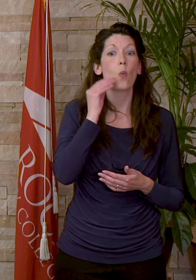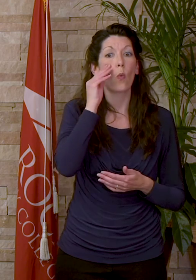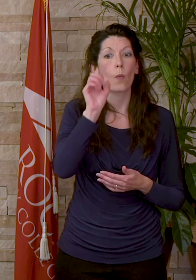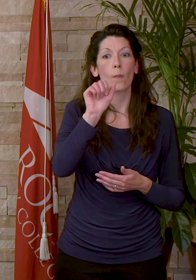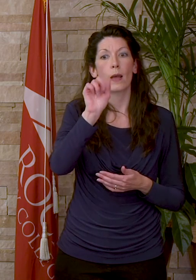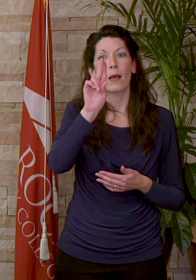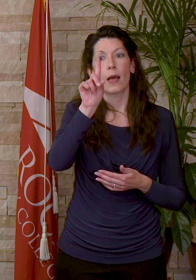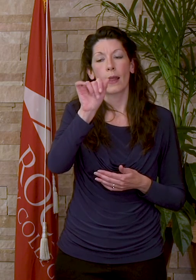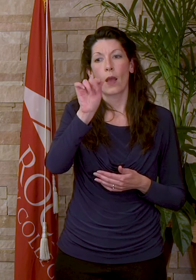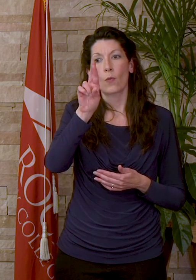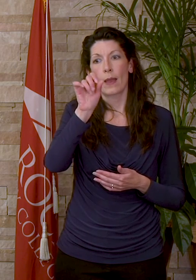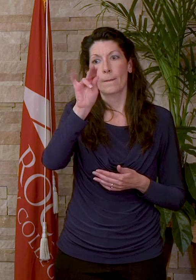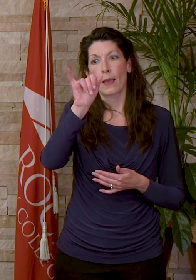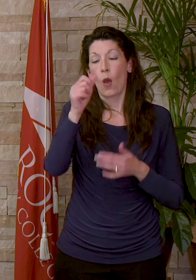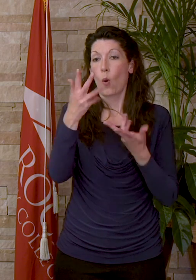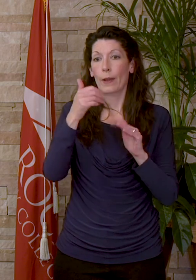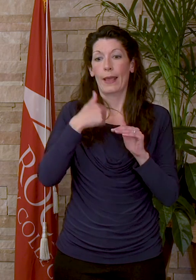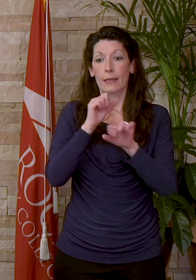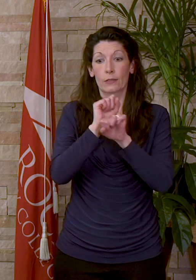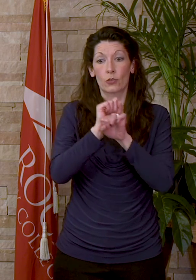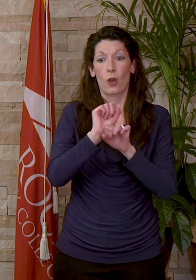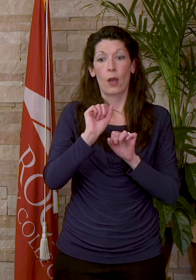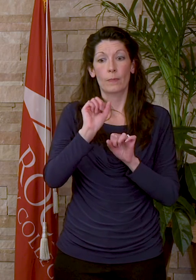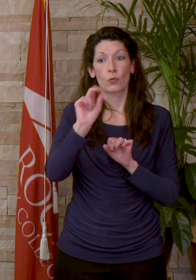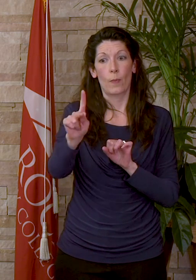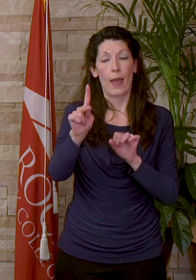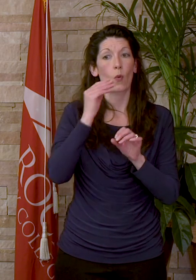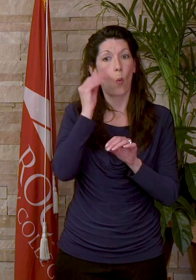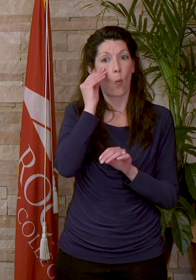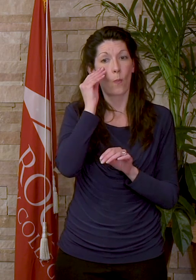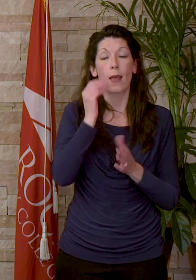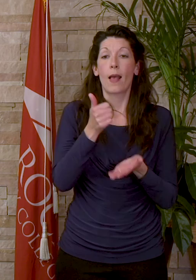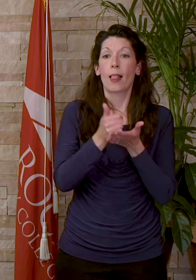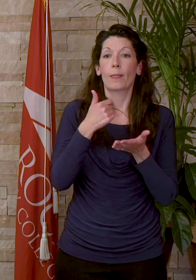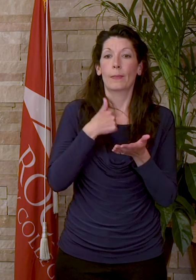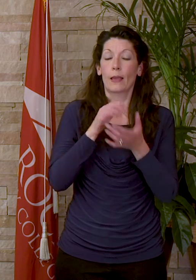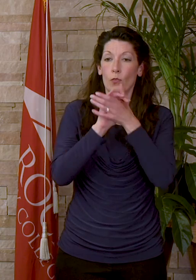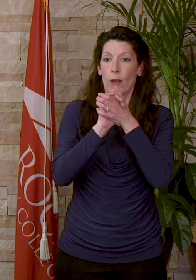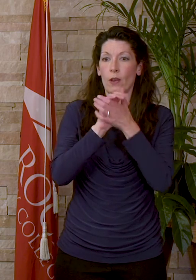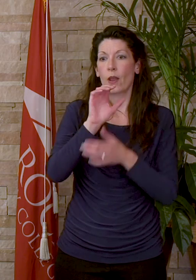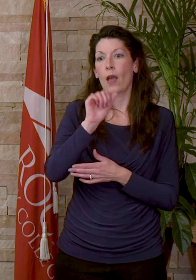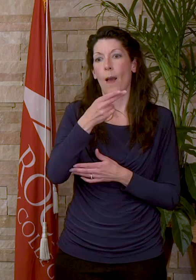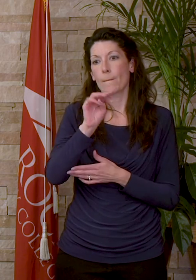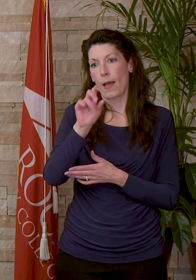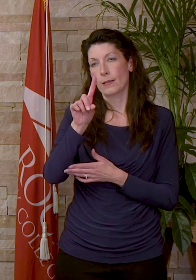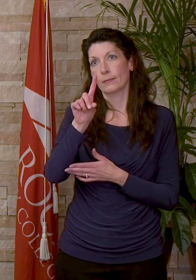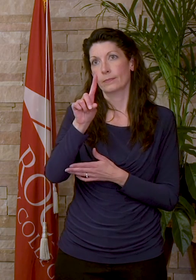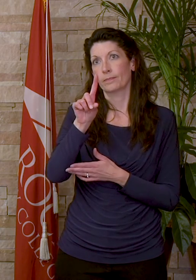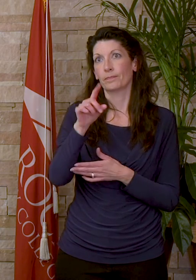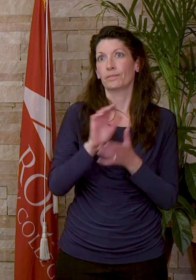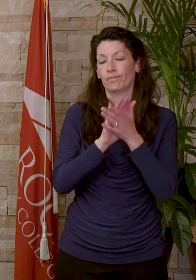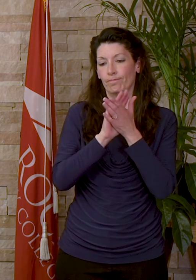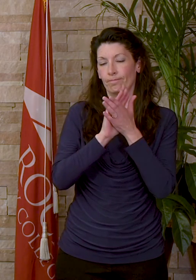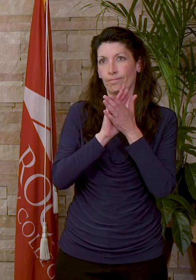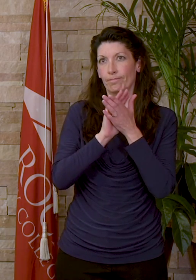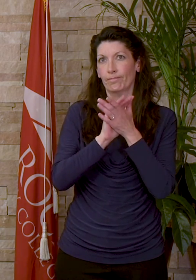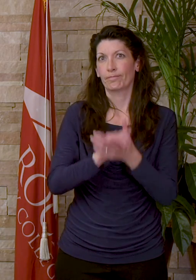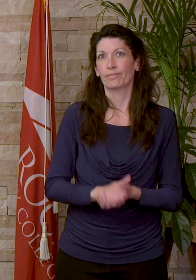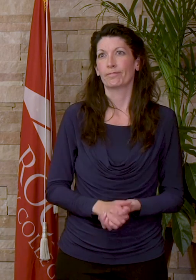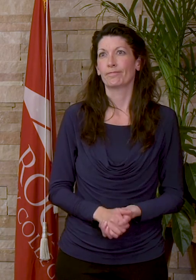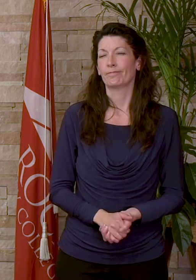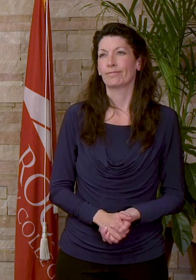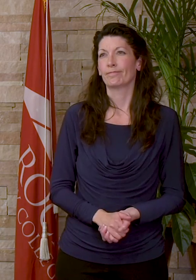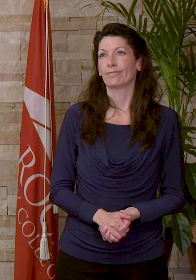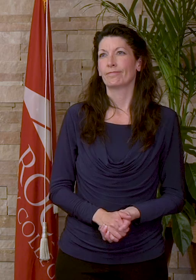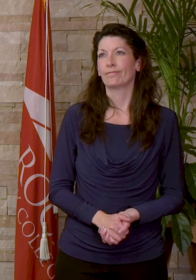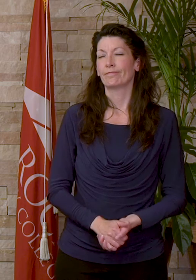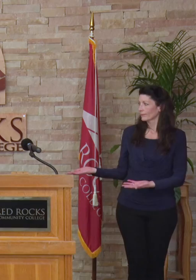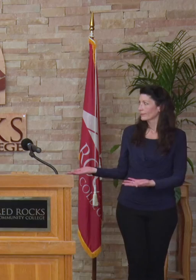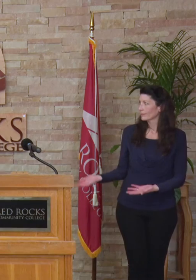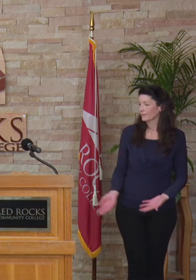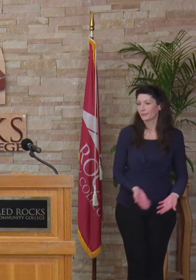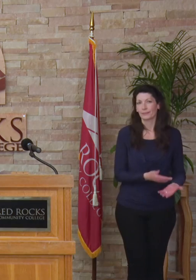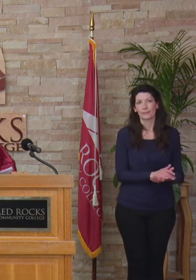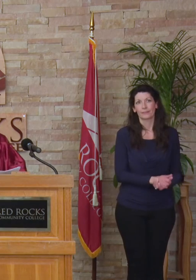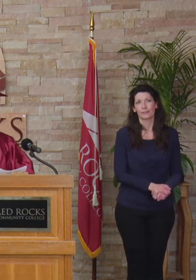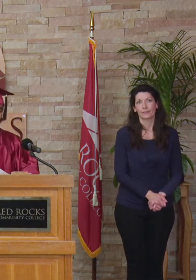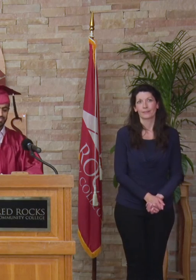and already has a job to return to, so help me in congratulating Ahmed.